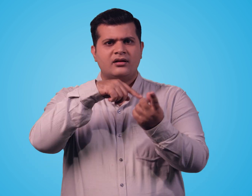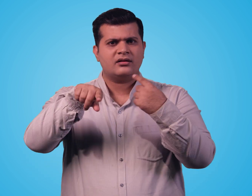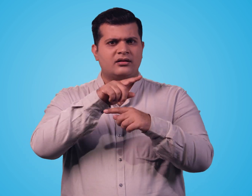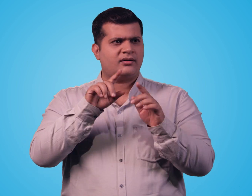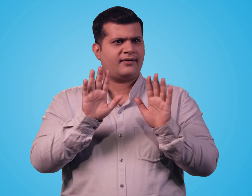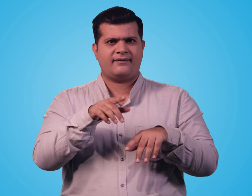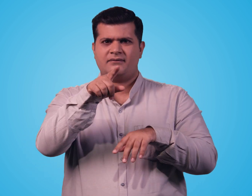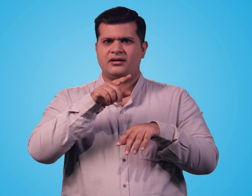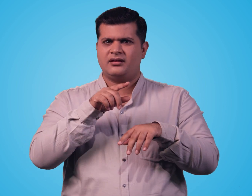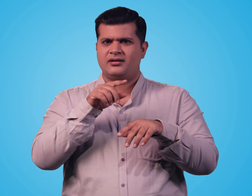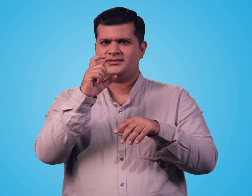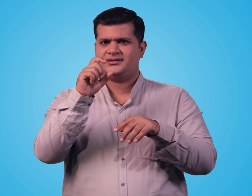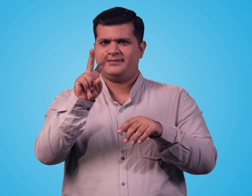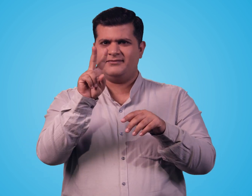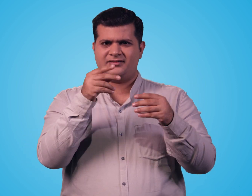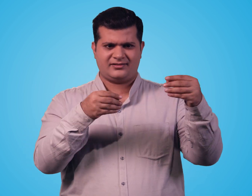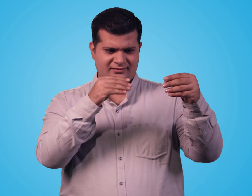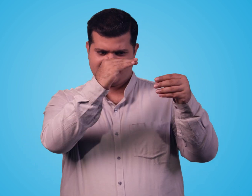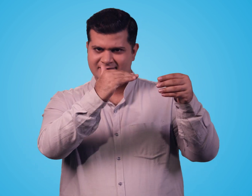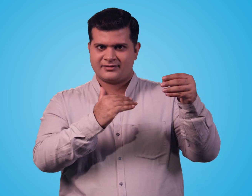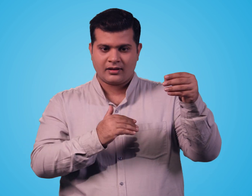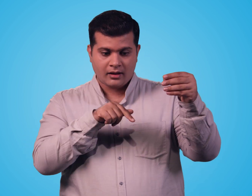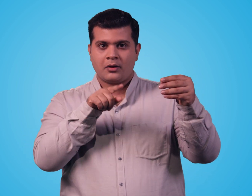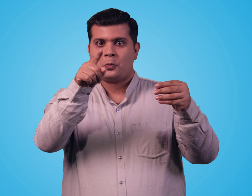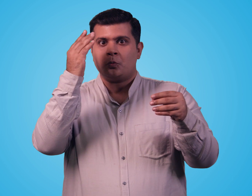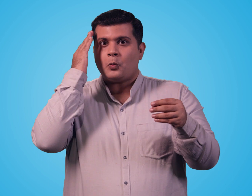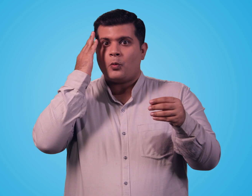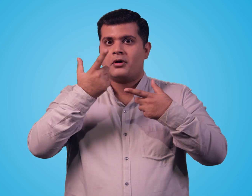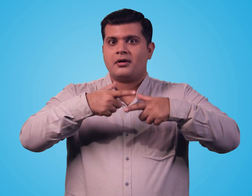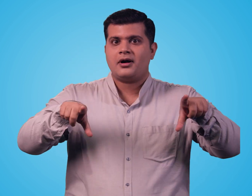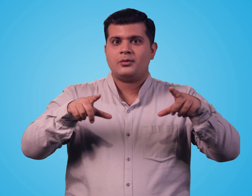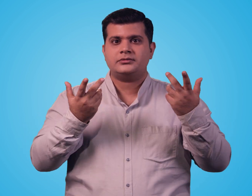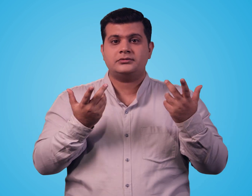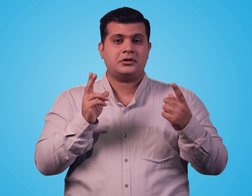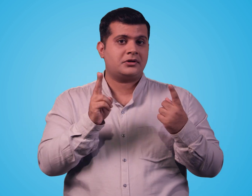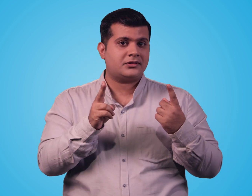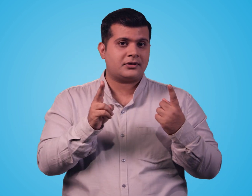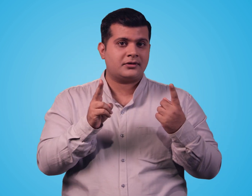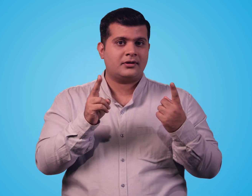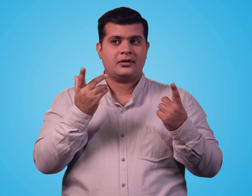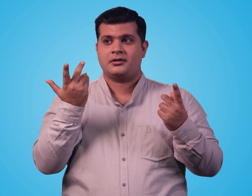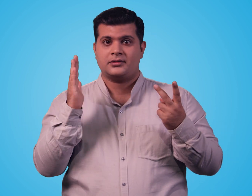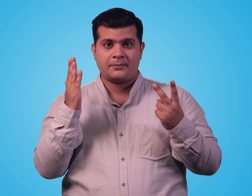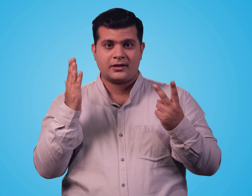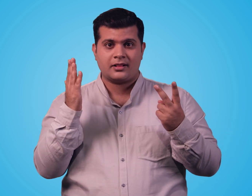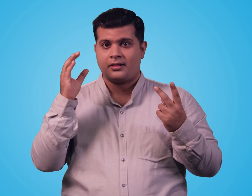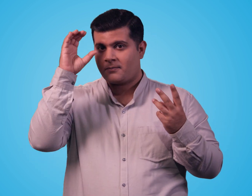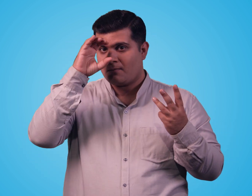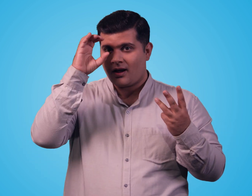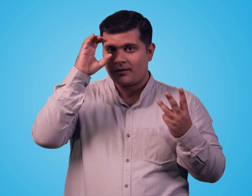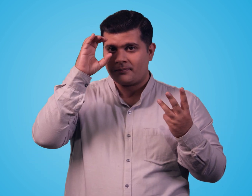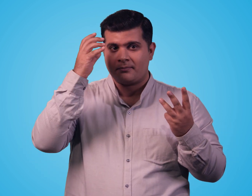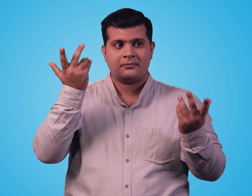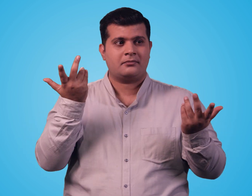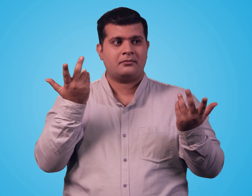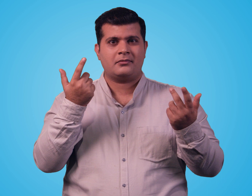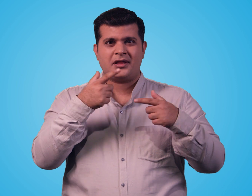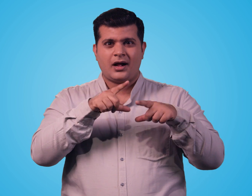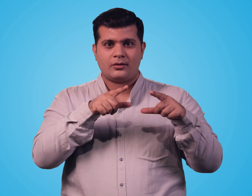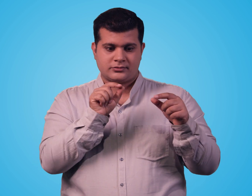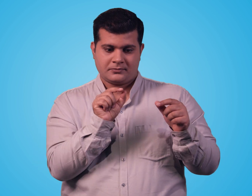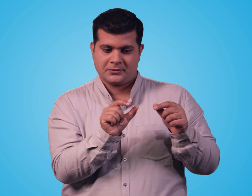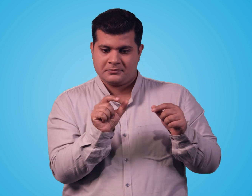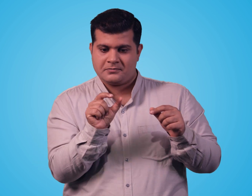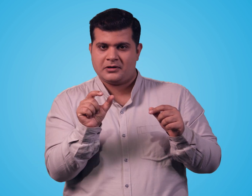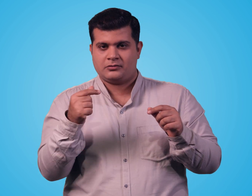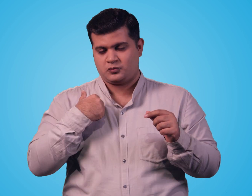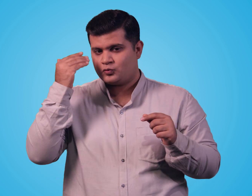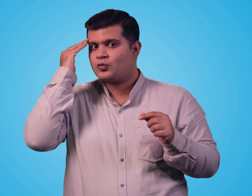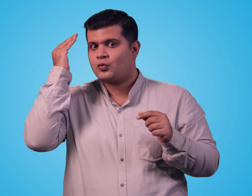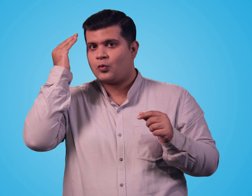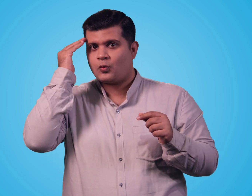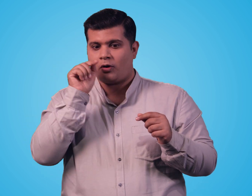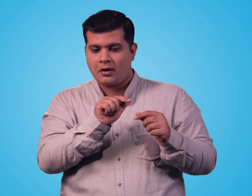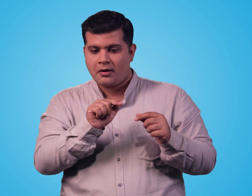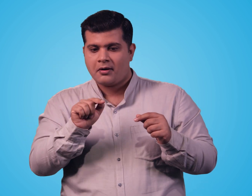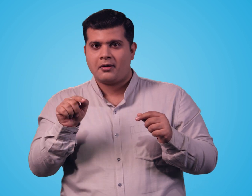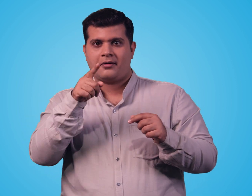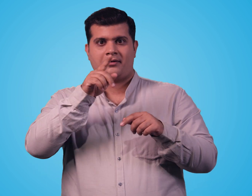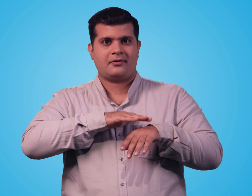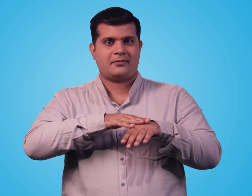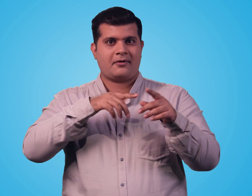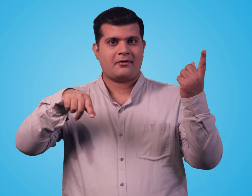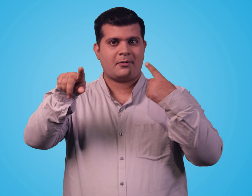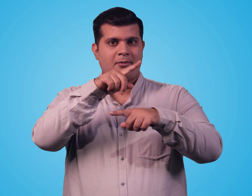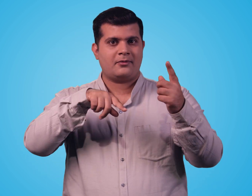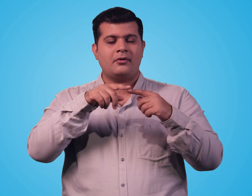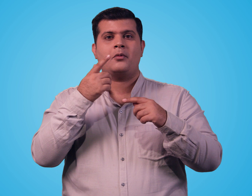In your CV I am sure you all have mentioned the languages you know such as - Hindi, Tamil, Malyalam, etc.